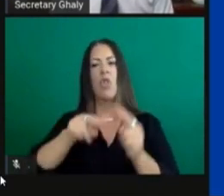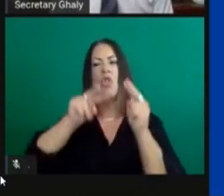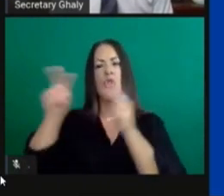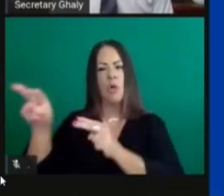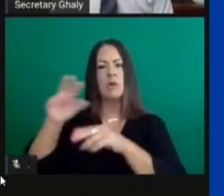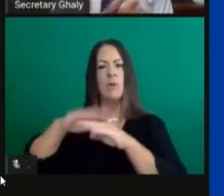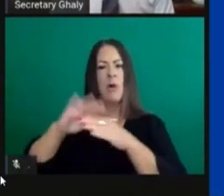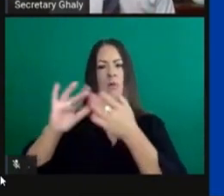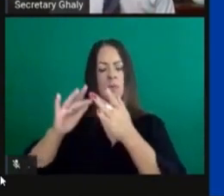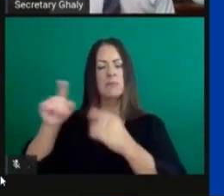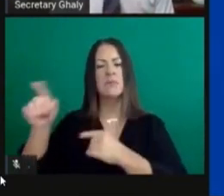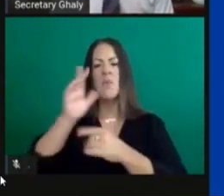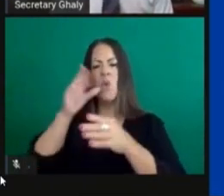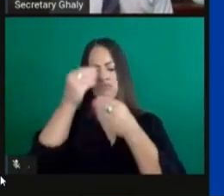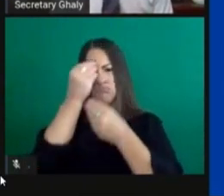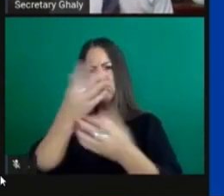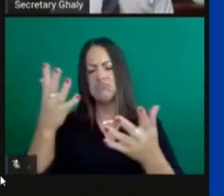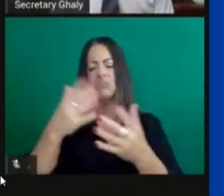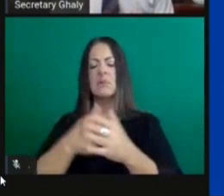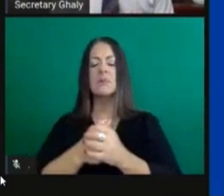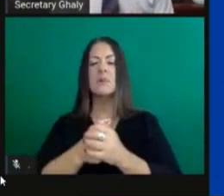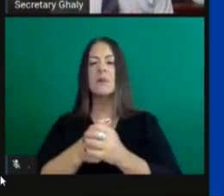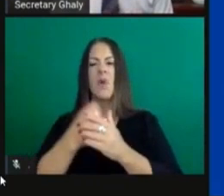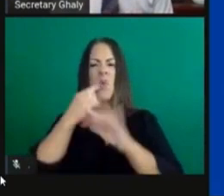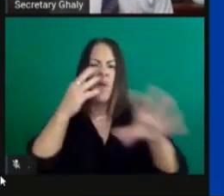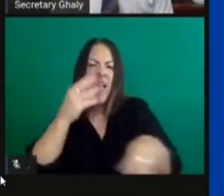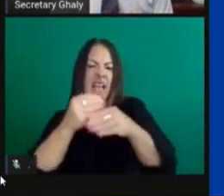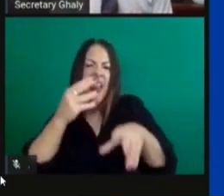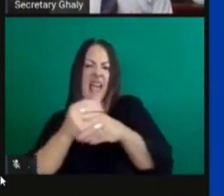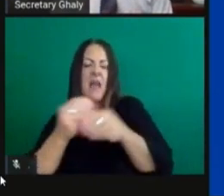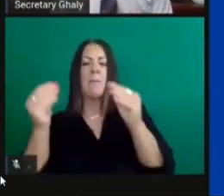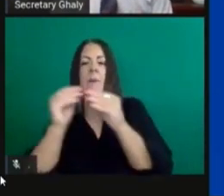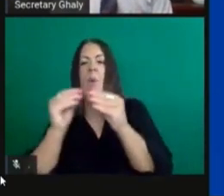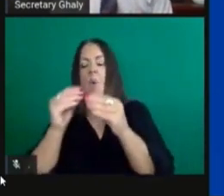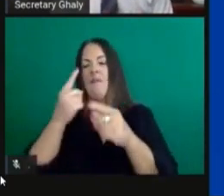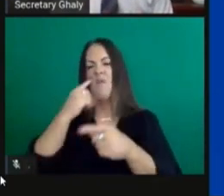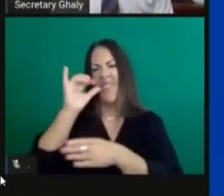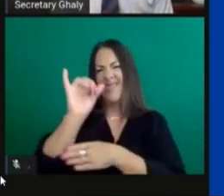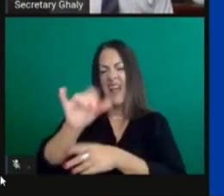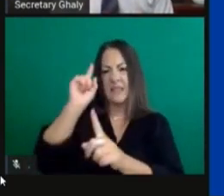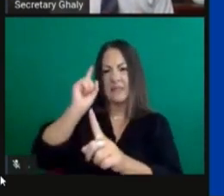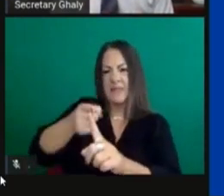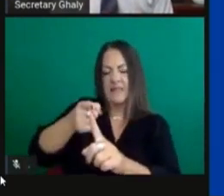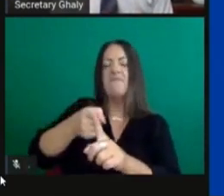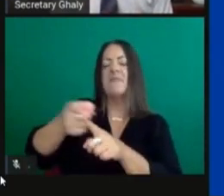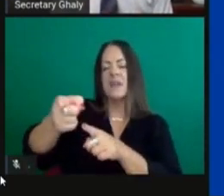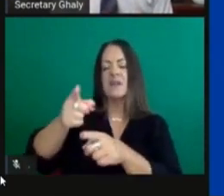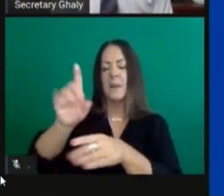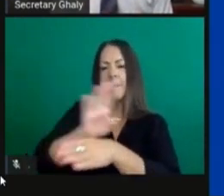LOOKING AT THE OPERATIONS OF NAIL SALONS, UNDERSTANDING THE STEPS THEY CAN TAKE TO MAKE A